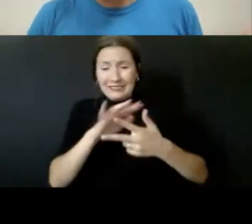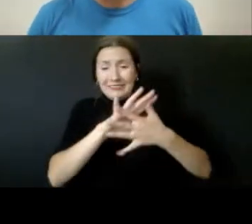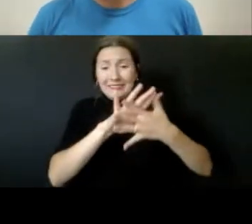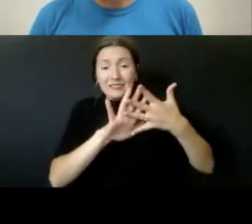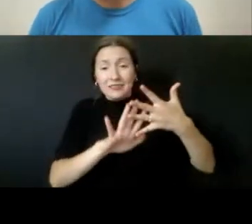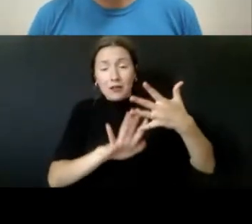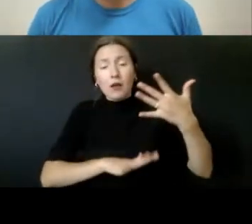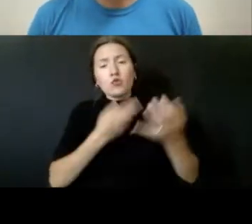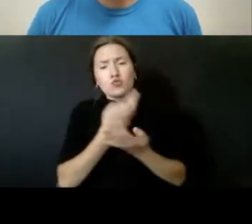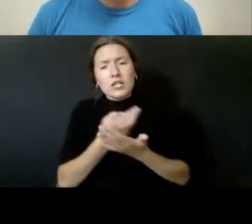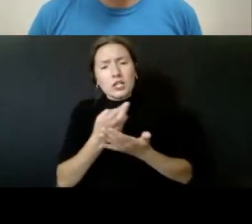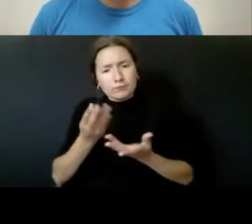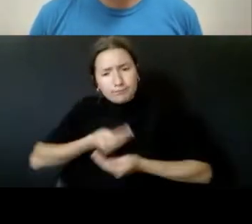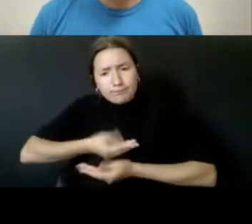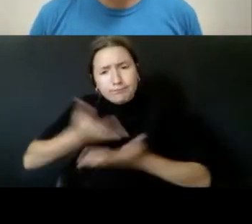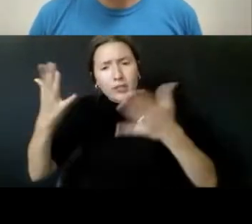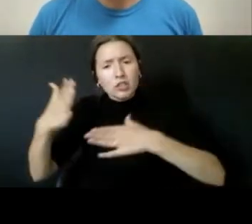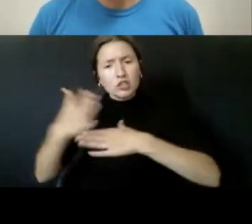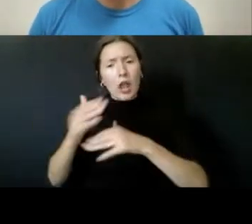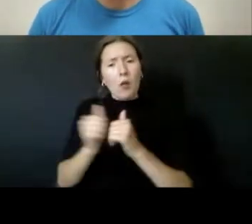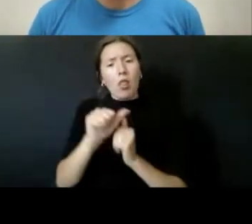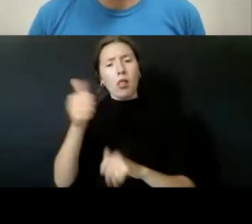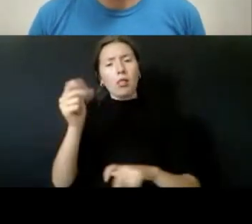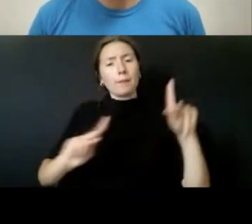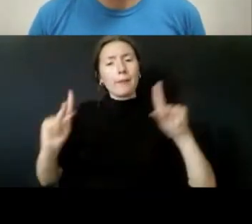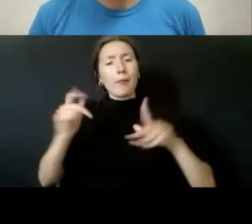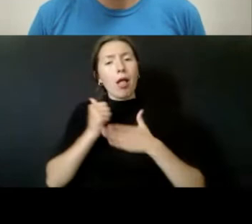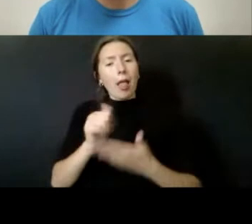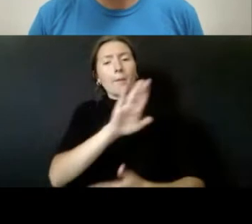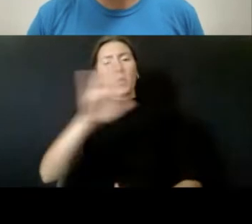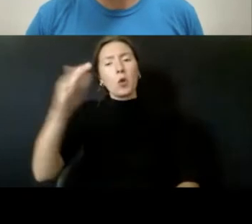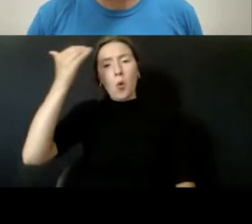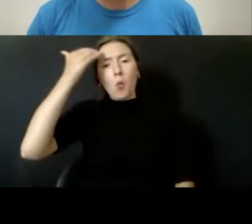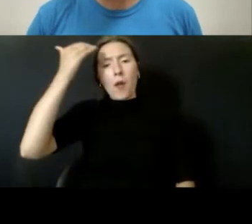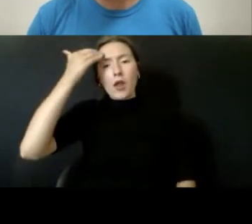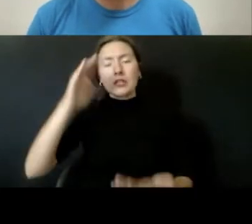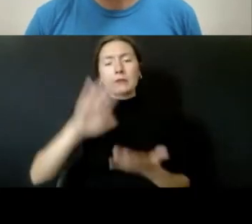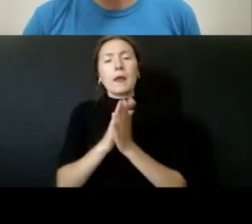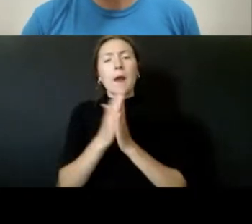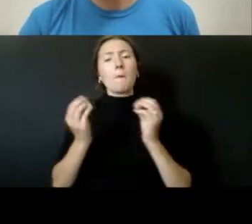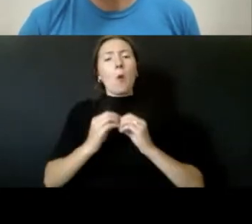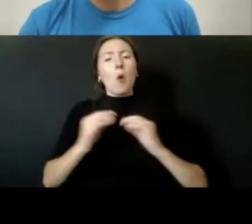we can all grow together um and i would encourage you to talk to your kids about it talk to your uh